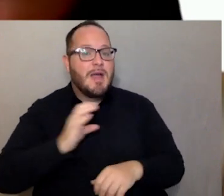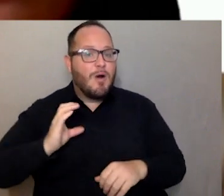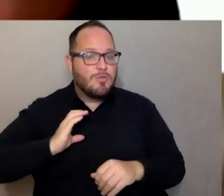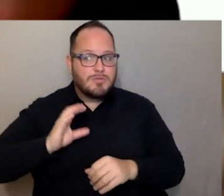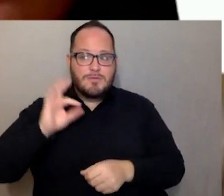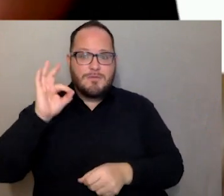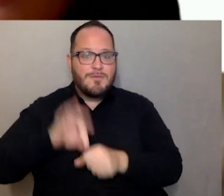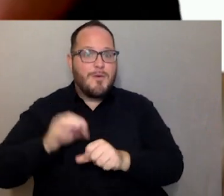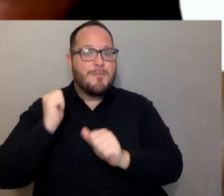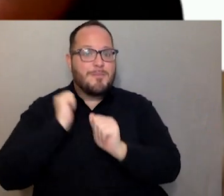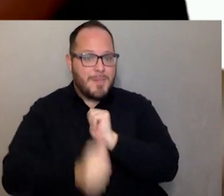COUNCIL TO PASS IT, IT'S ANOTHER TO ACTUALLY ADMINISTRATE, SO WE